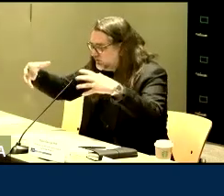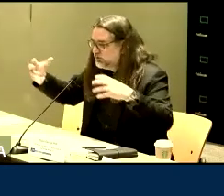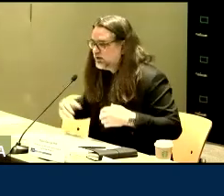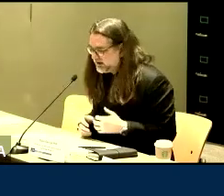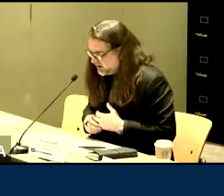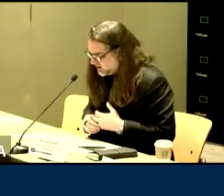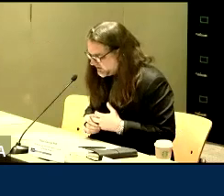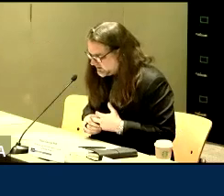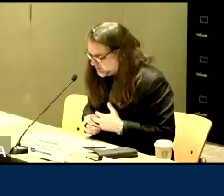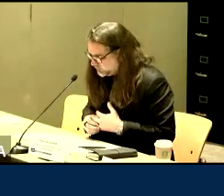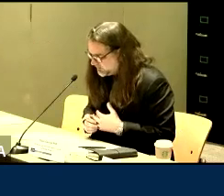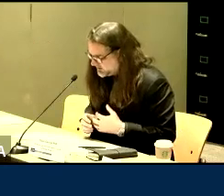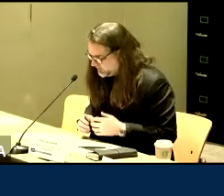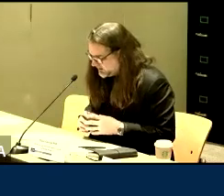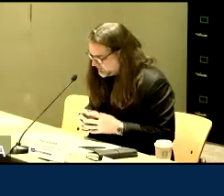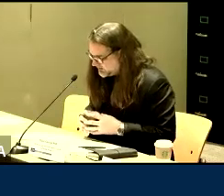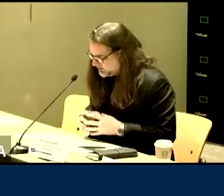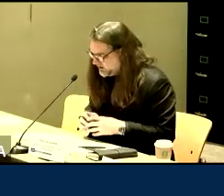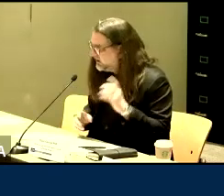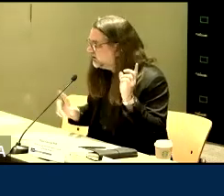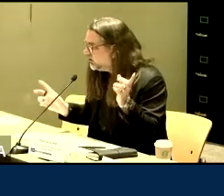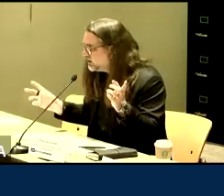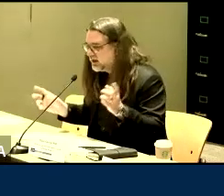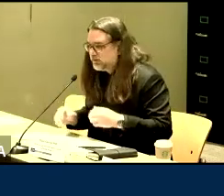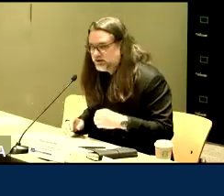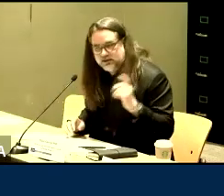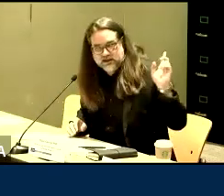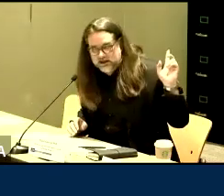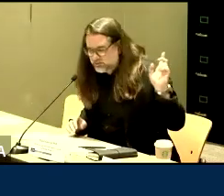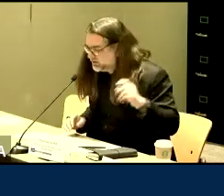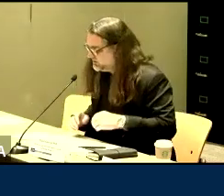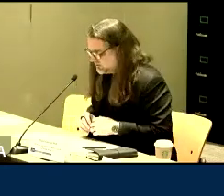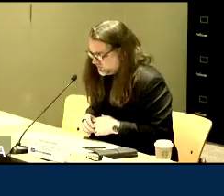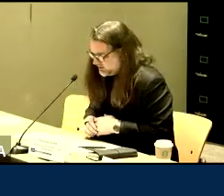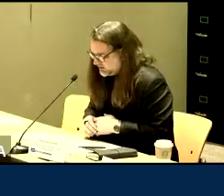You had an automatic group that was helping out there. In global collaboration, again, Adrienne, who's in the room here,